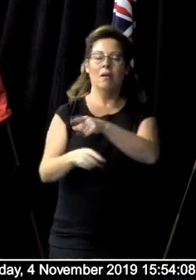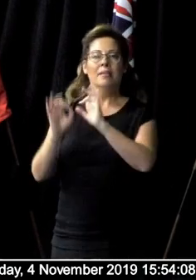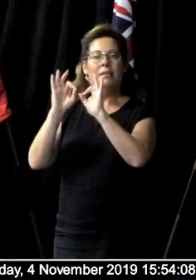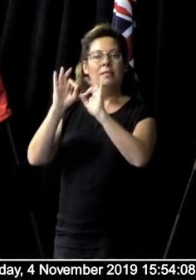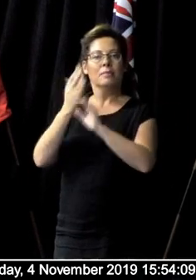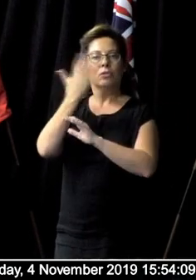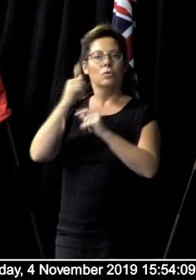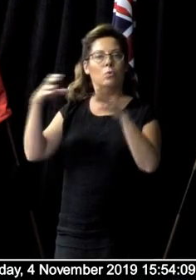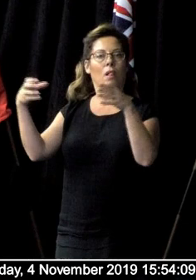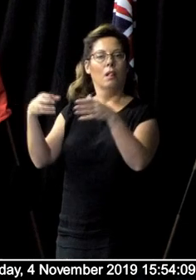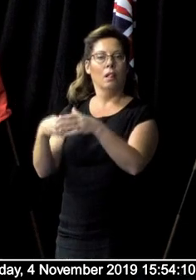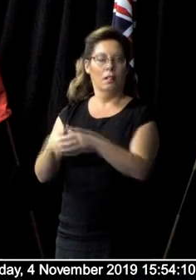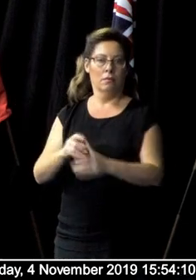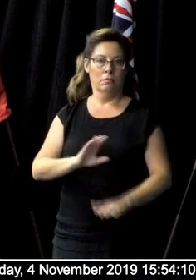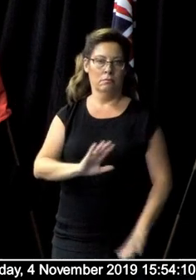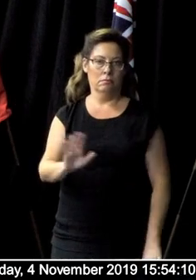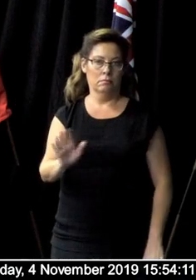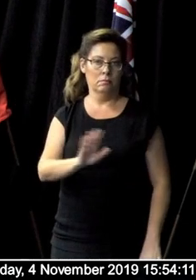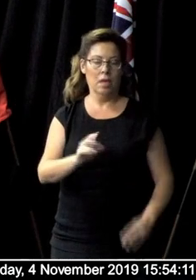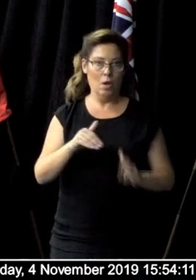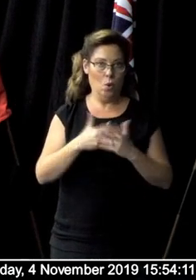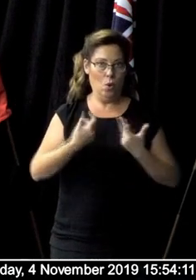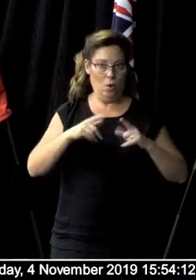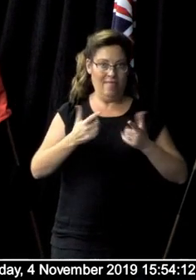So we’ve seen a growth in special settings.